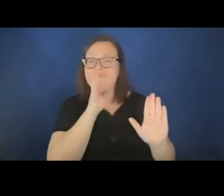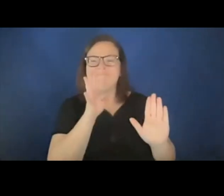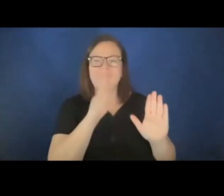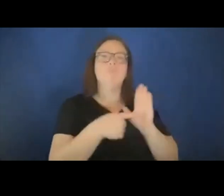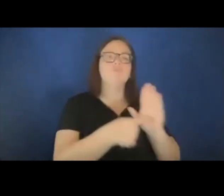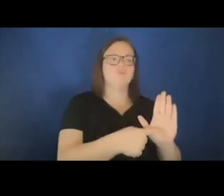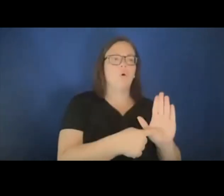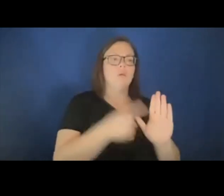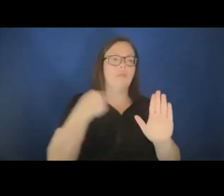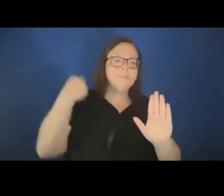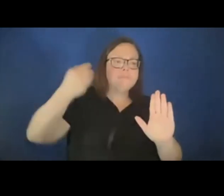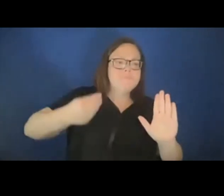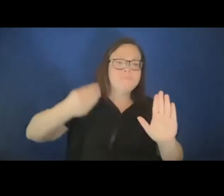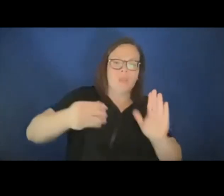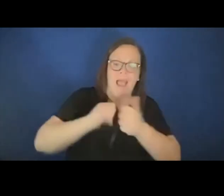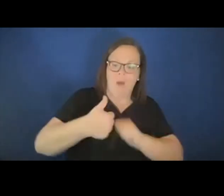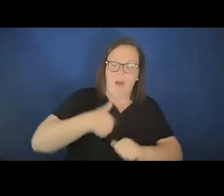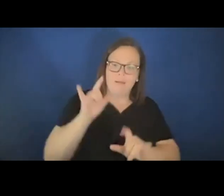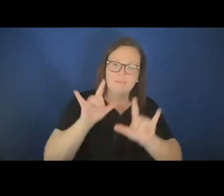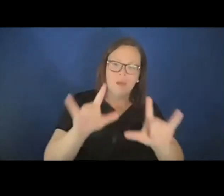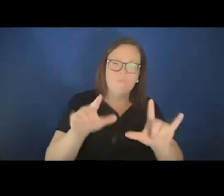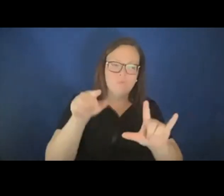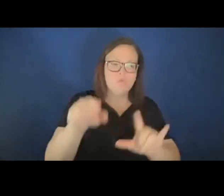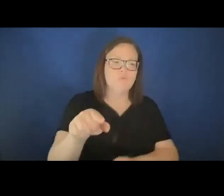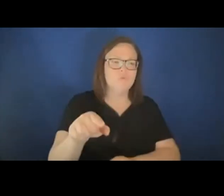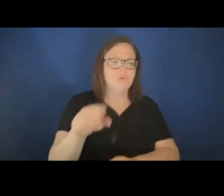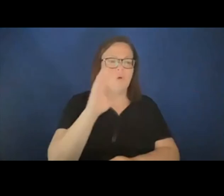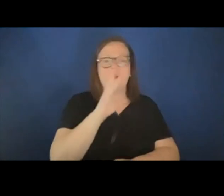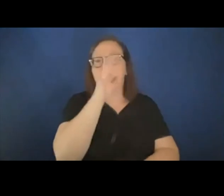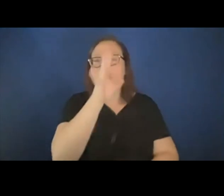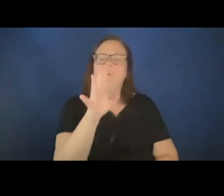on to me in the way “I love you” would lifelessly flop out my mouth, instead of roll